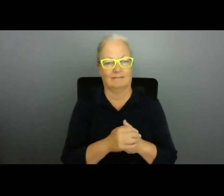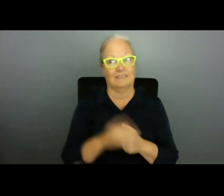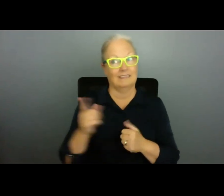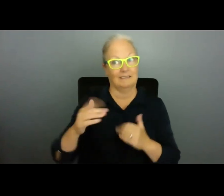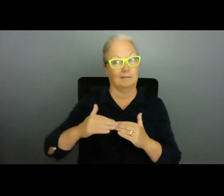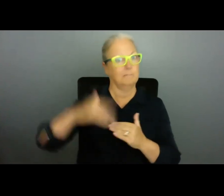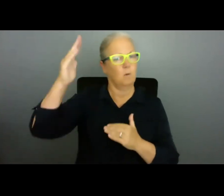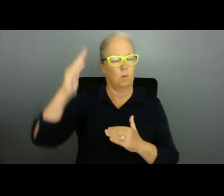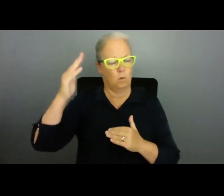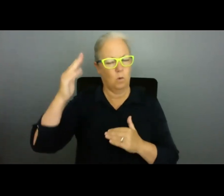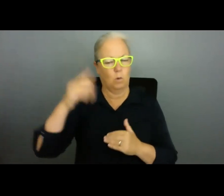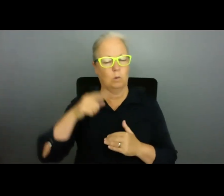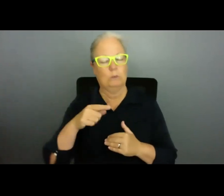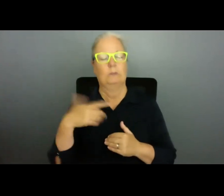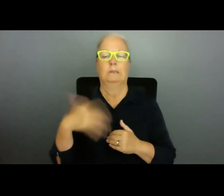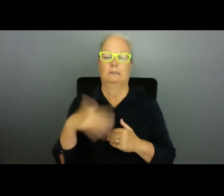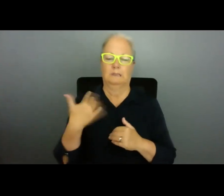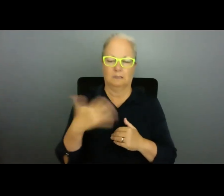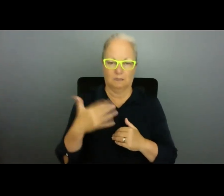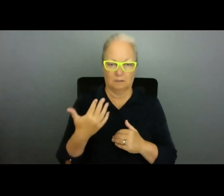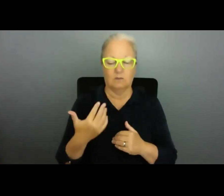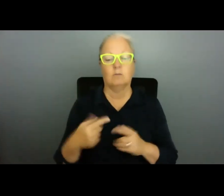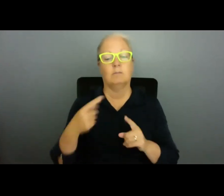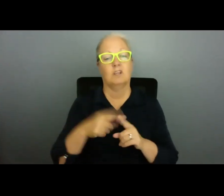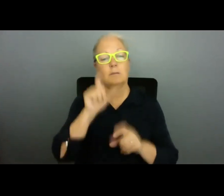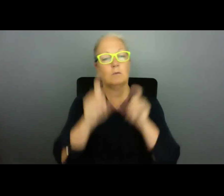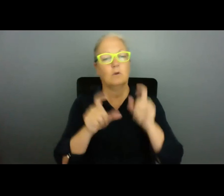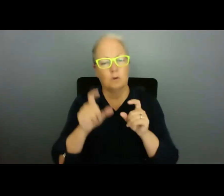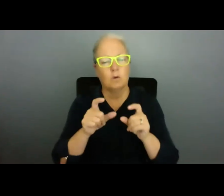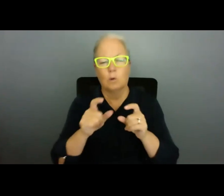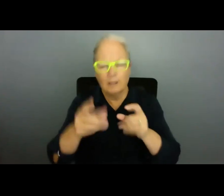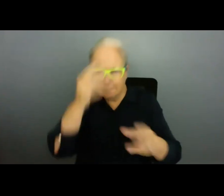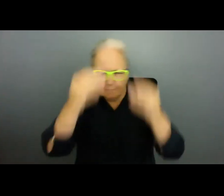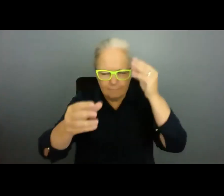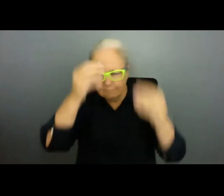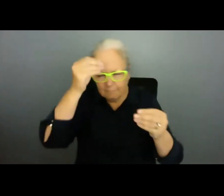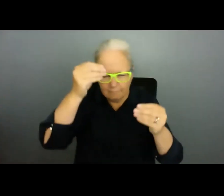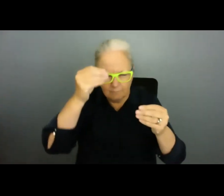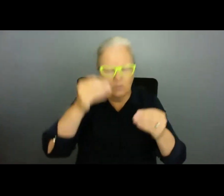faced by young people with learning difficulties there are 70 percent more likely to die from